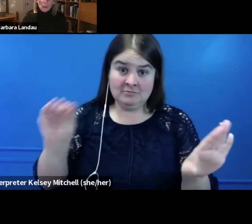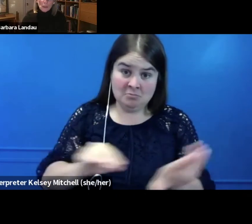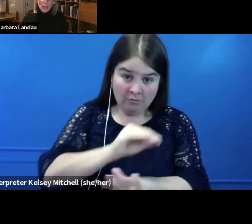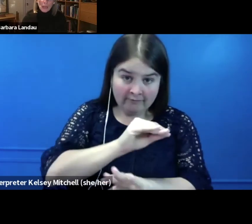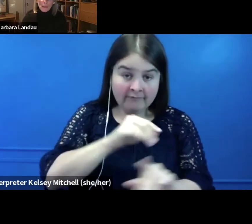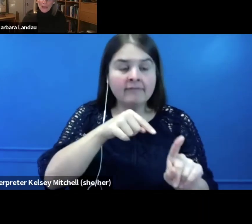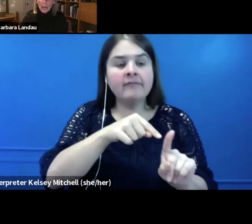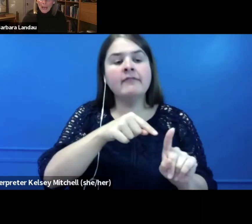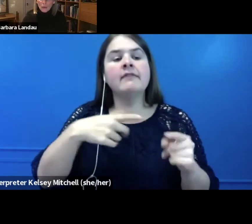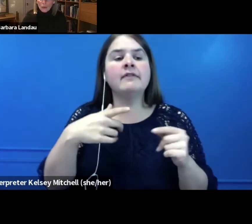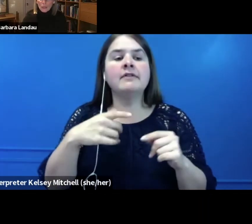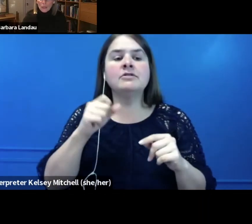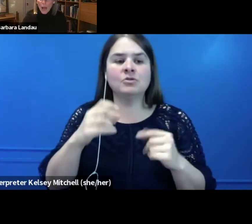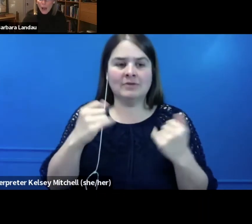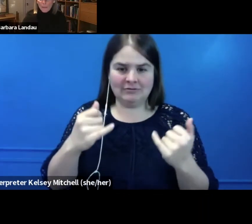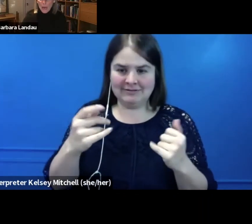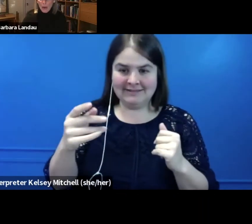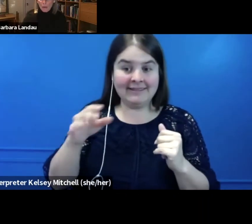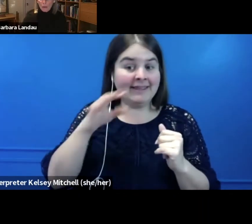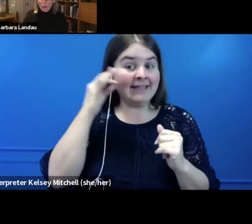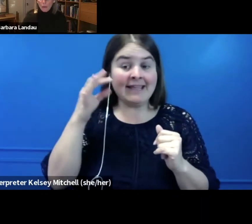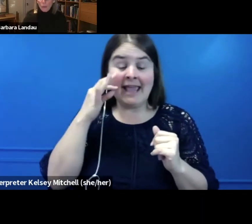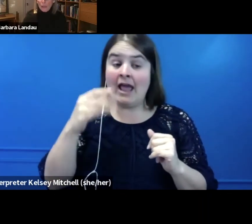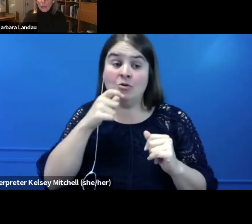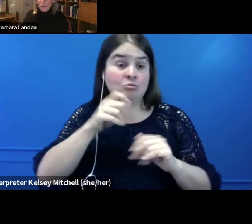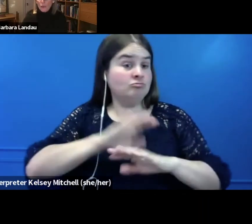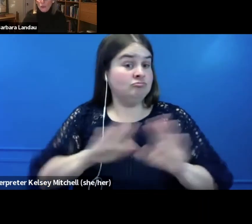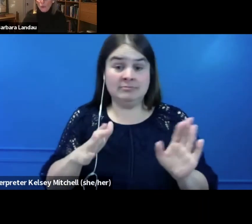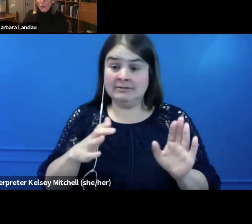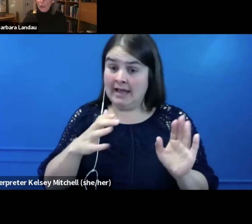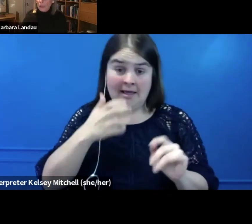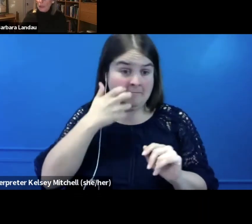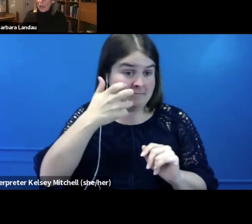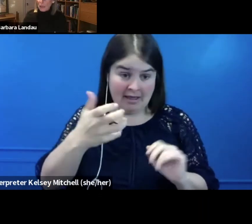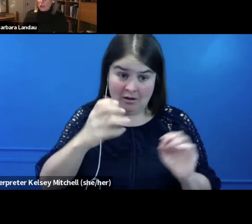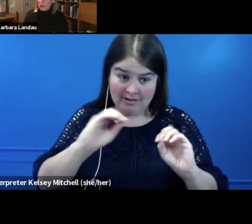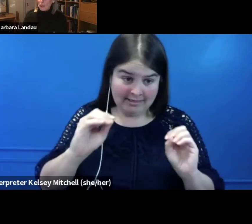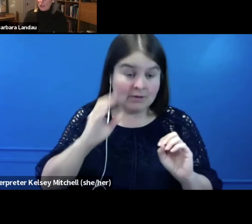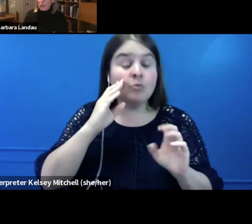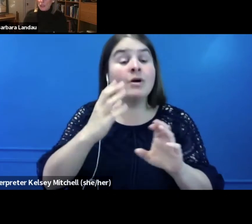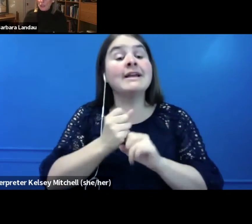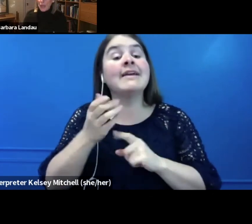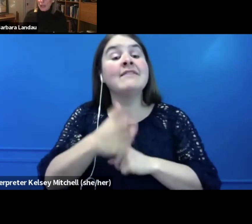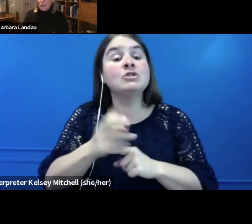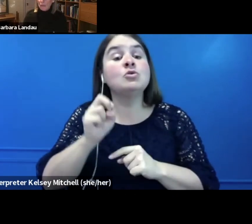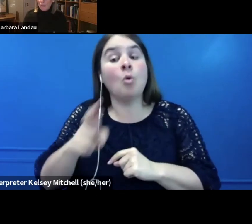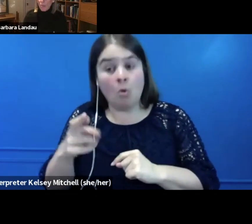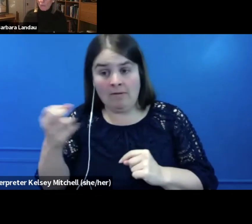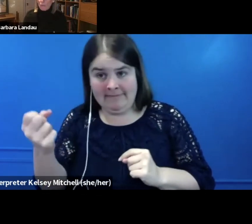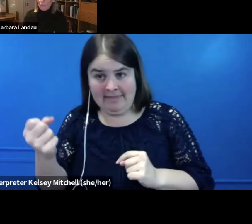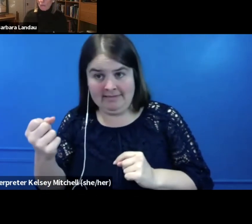you get the cat who does not meow will get a fish or milk and that